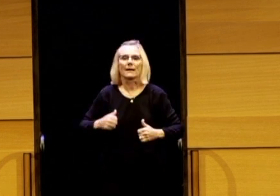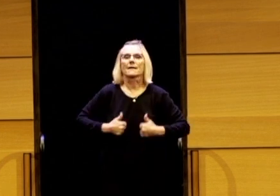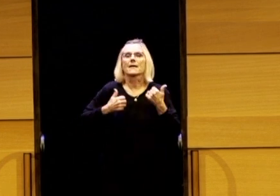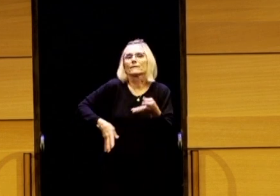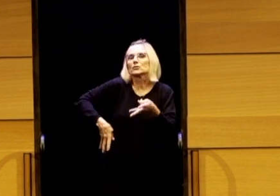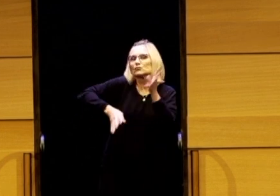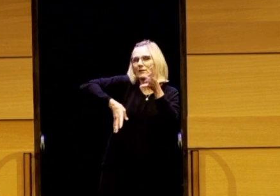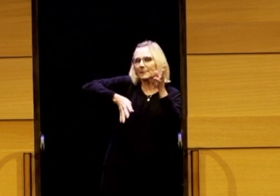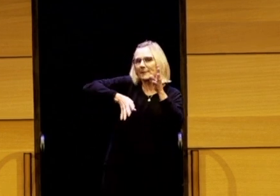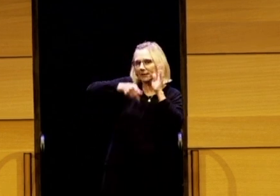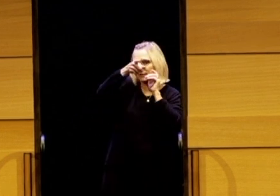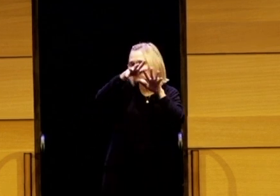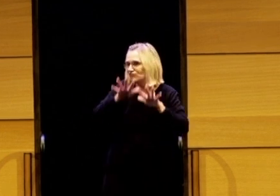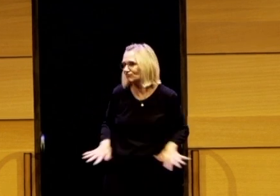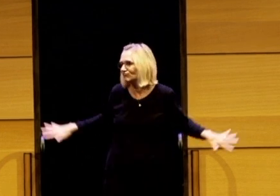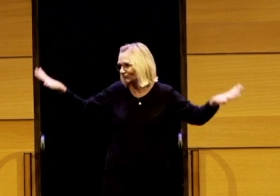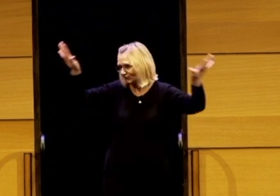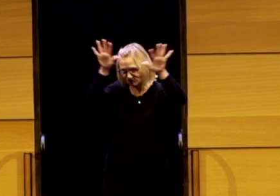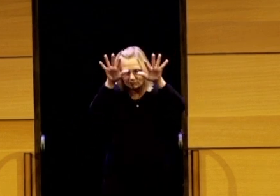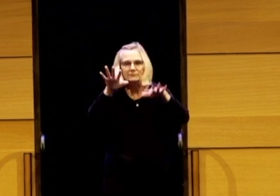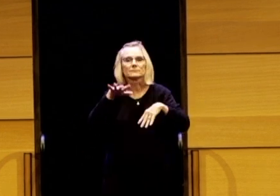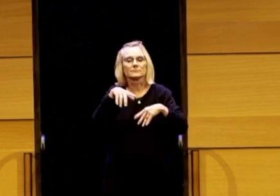We also have a livestream available.